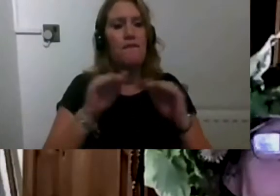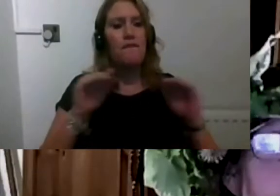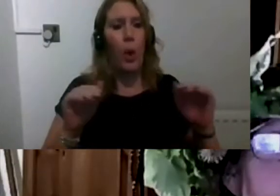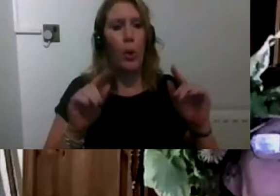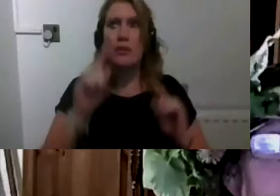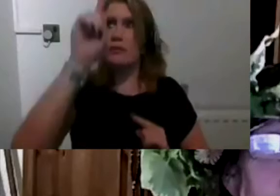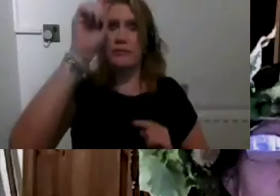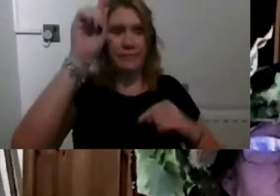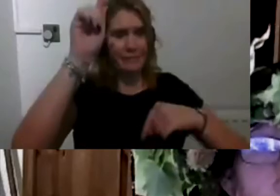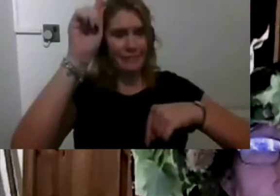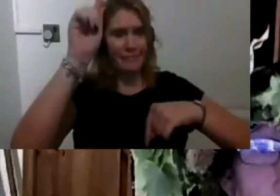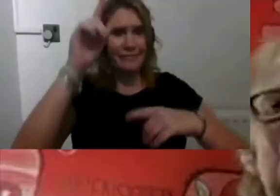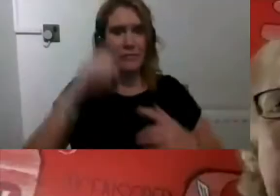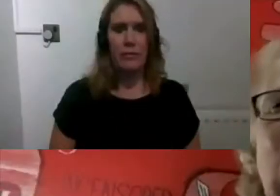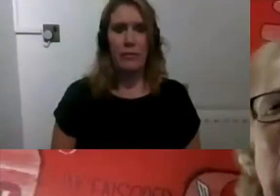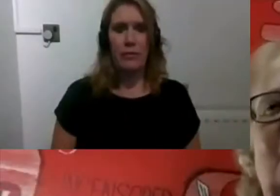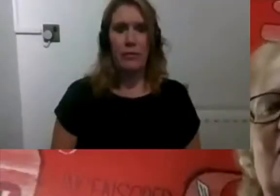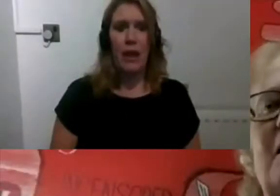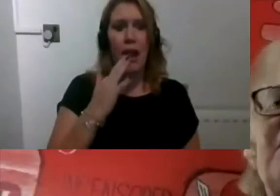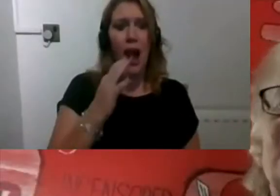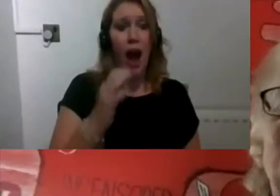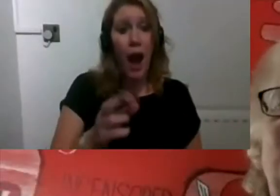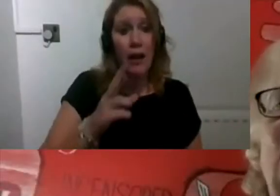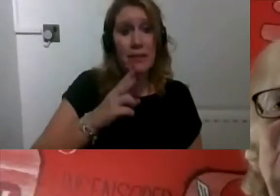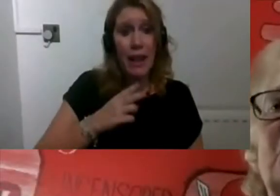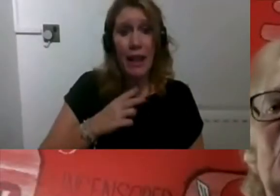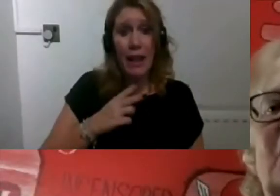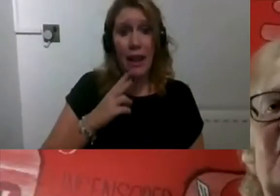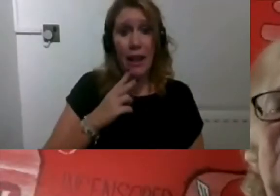Thank you Ju. Is the volume ok